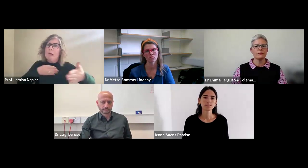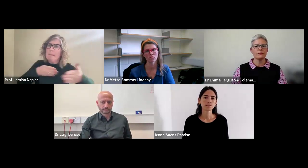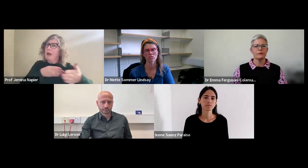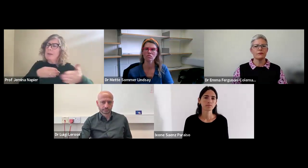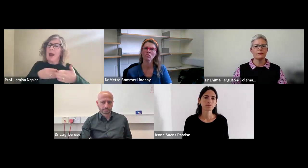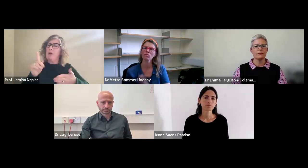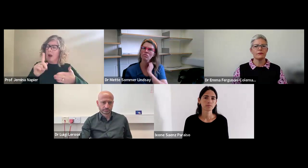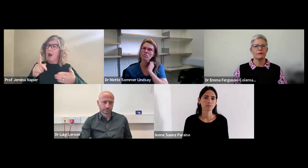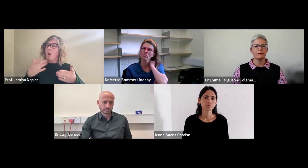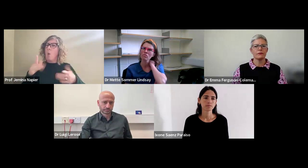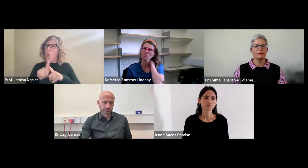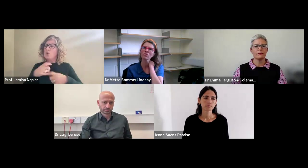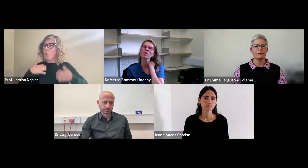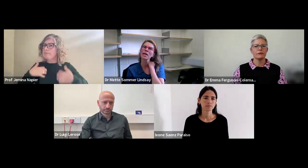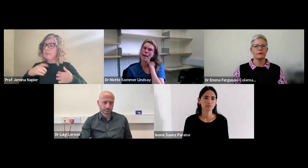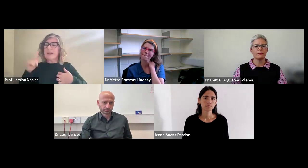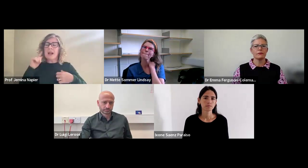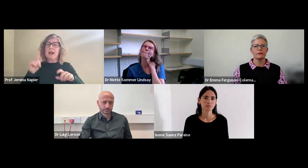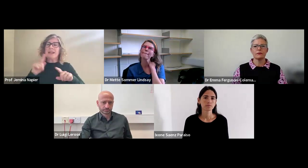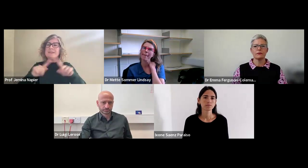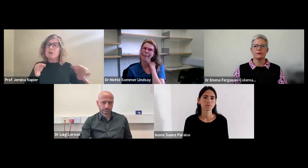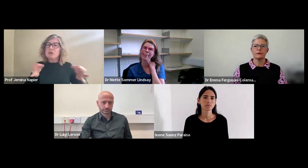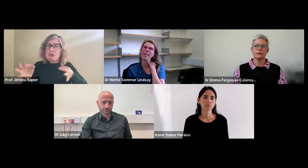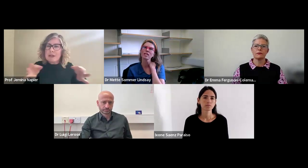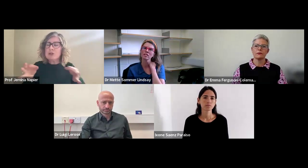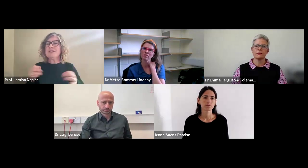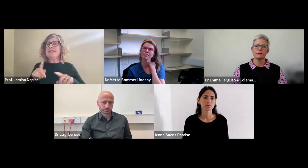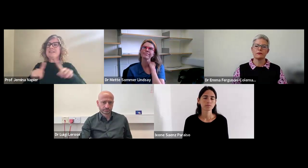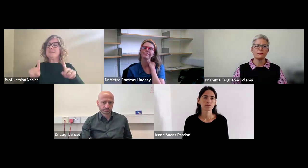Now we don't only want to talk about issues and problems and barriers. We're interested in hearing